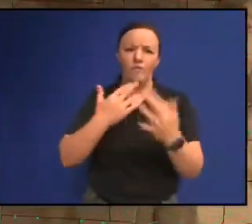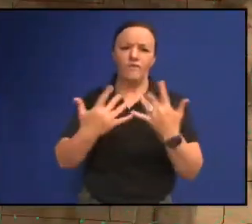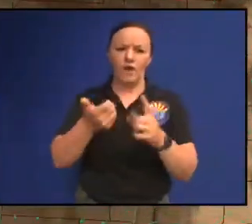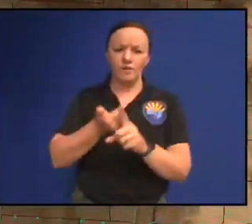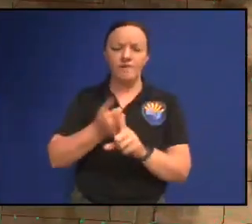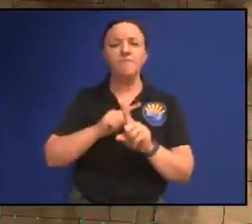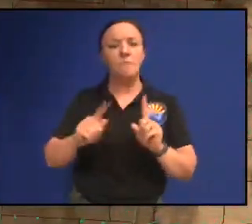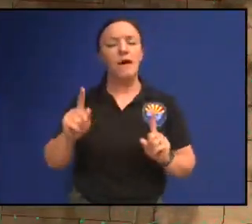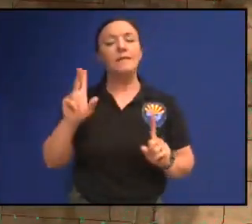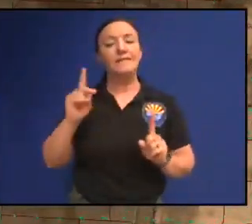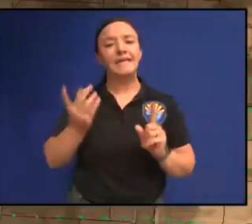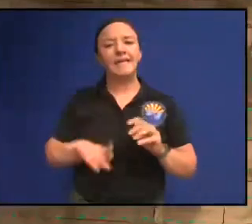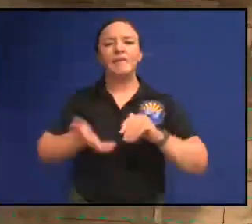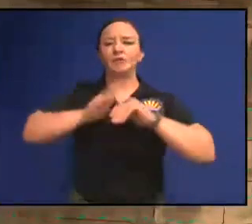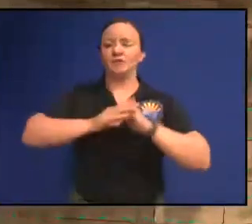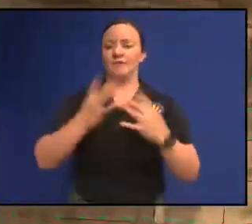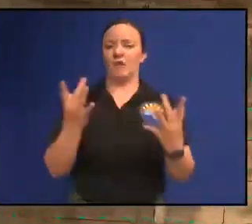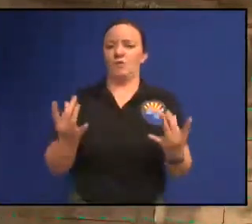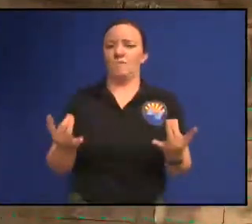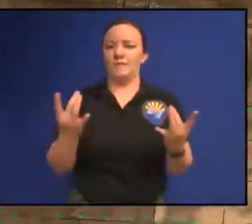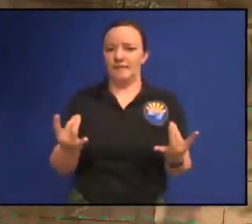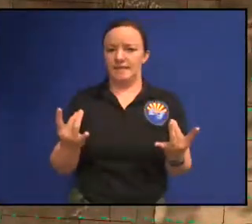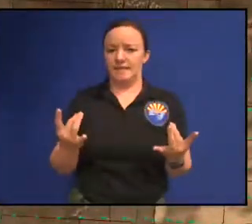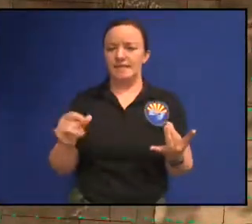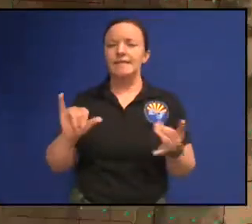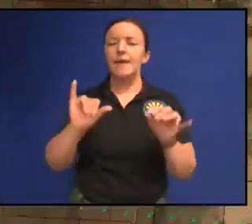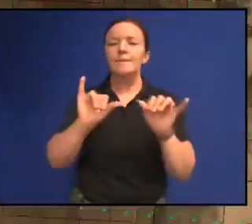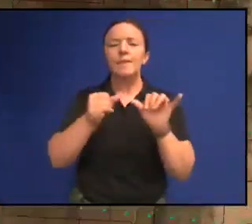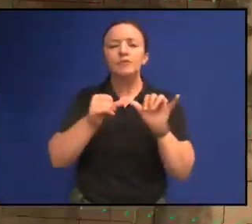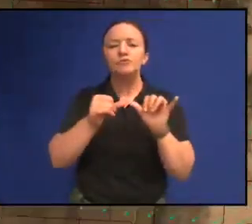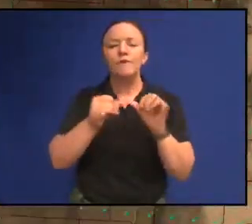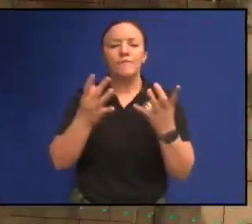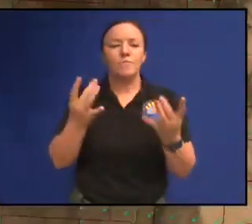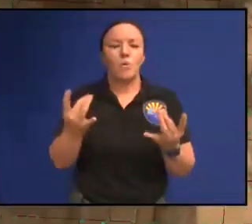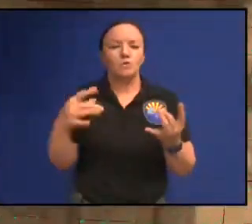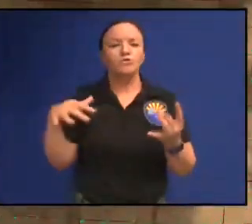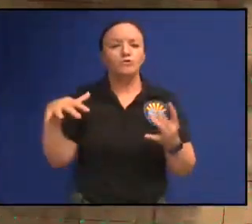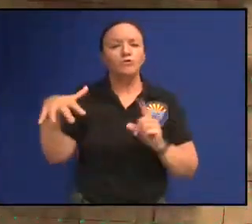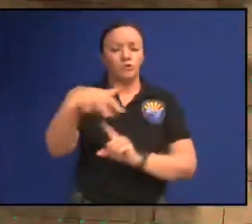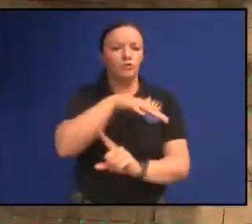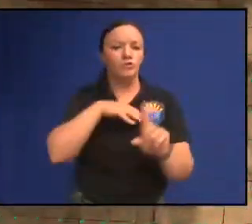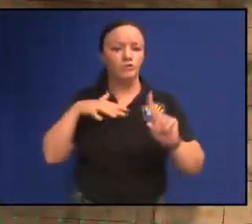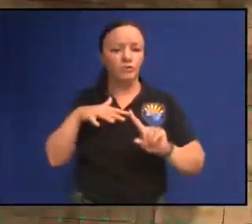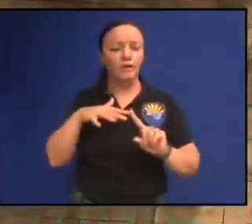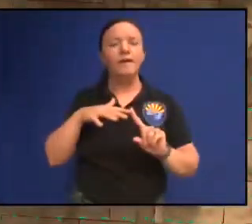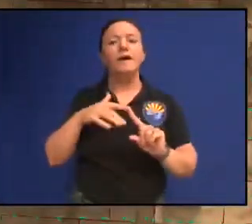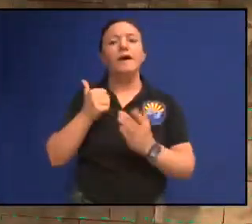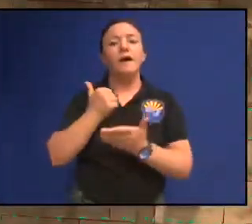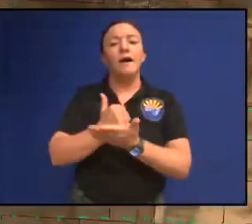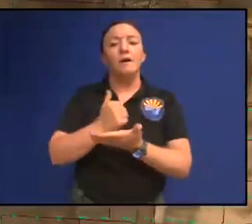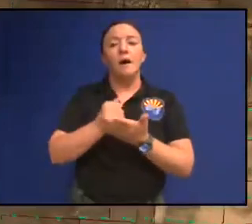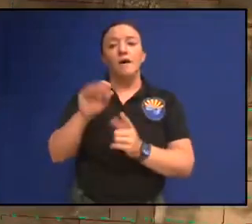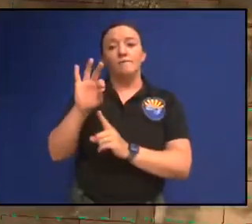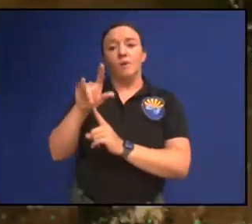HUMIDITY, WHICH IS THE MEASURE OF MOISTURE IN THE ATMOSPHERE, THAT HELPS TO MOISTEN THE FUELS ALSO. LET'S GO TO OUR NEXT SATELLITE LOOP.